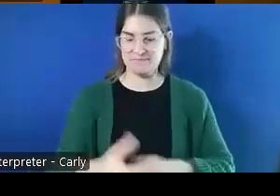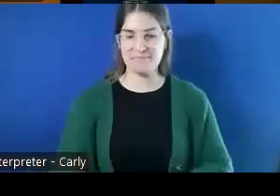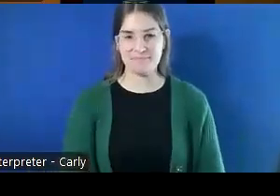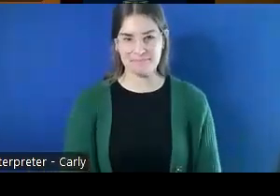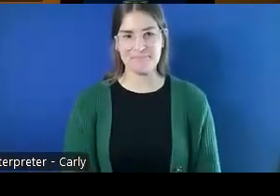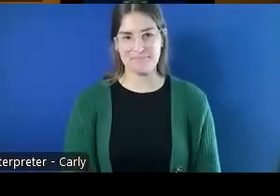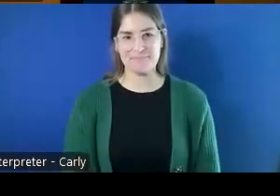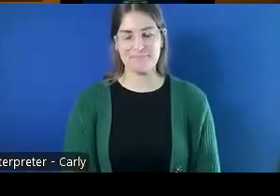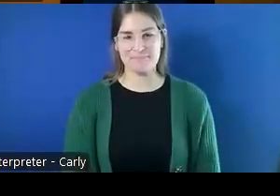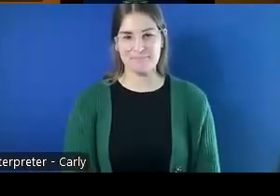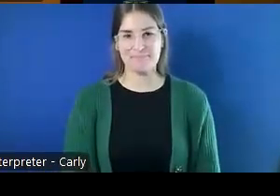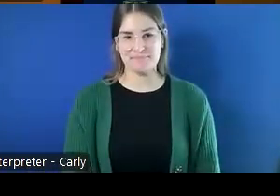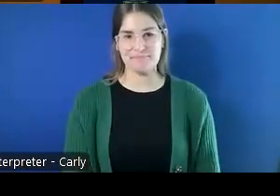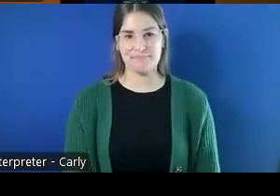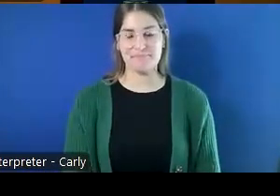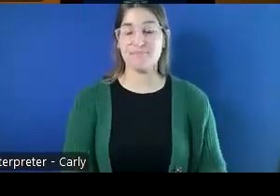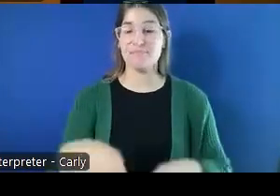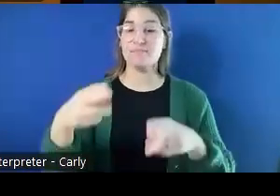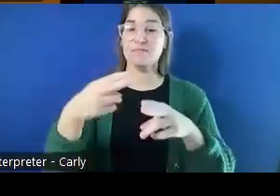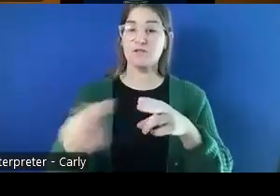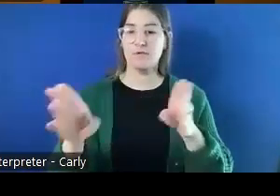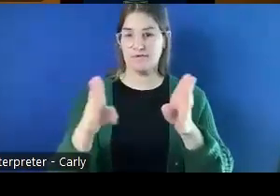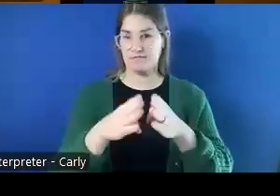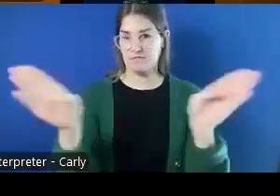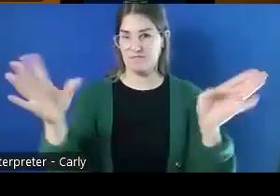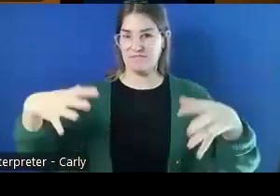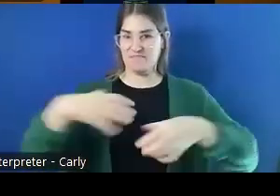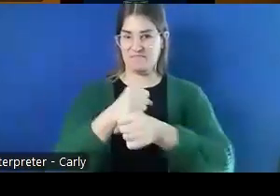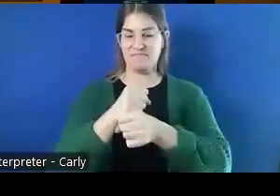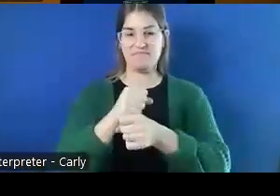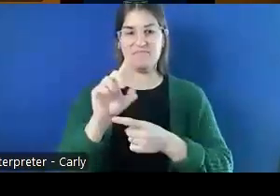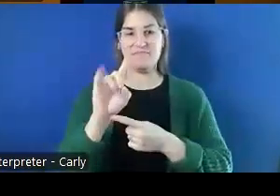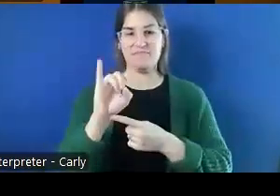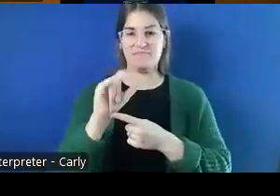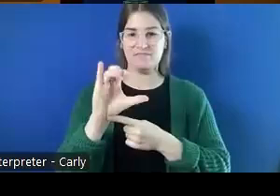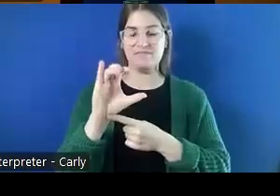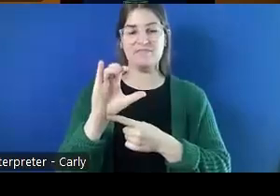so I want to give a little bit of an overview of dietic interventions uh in cancer and then I'll